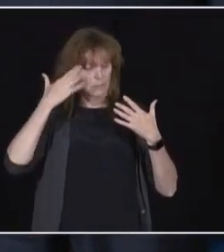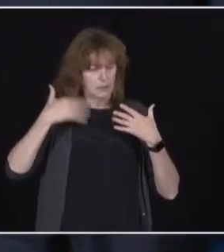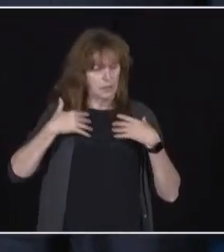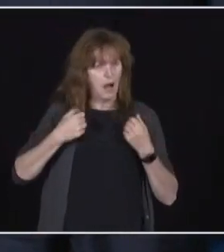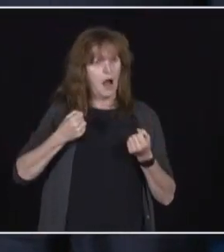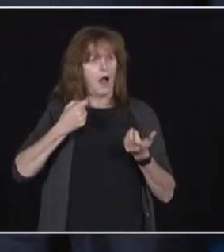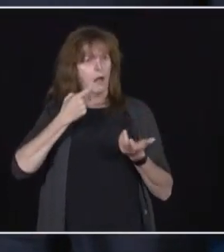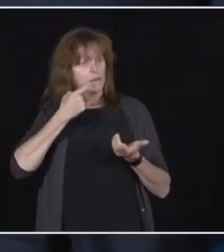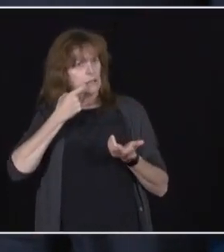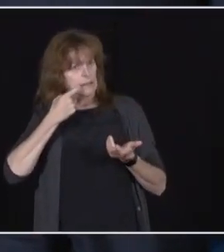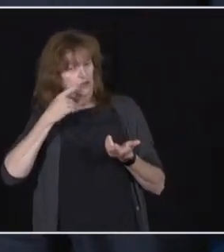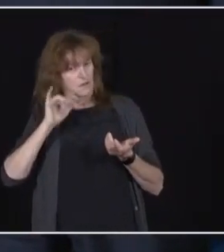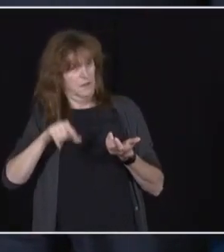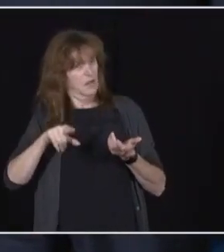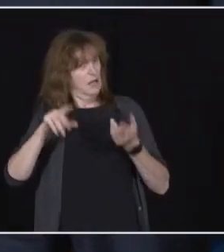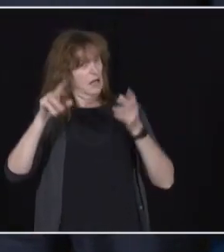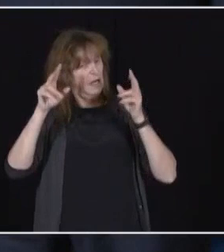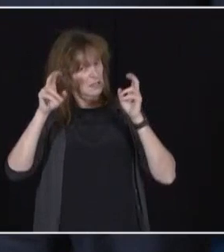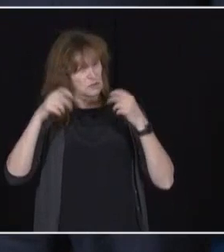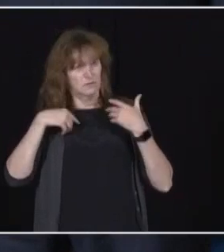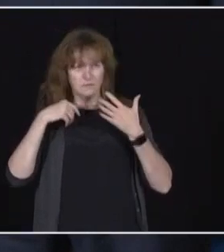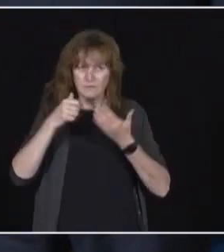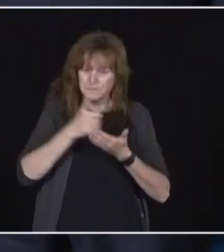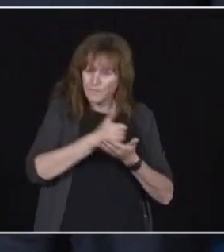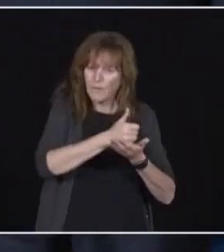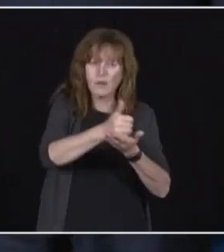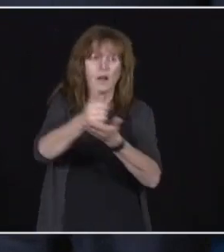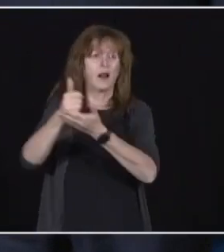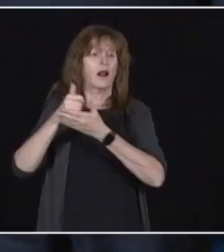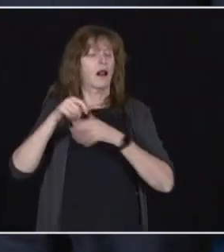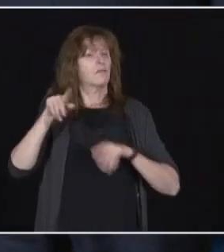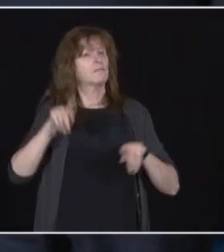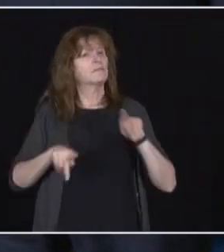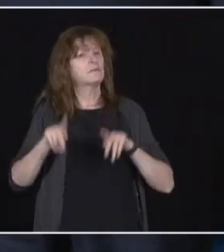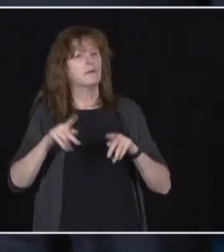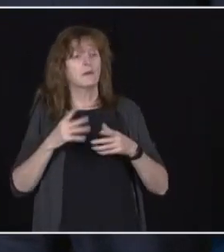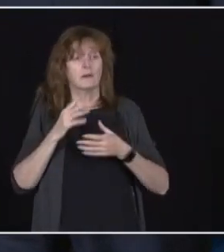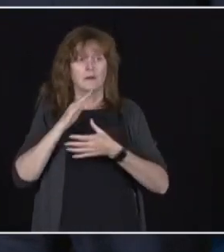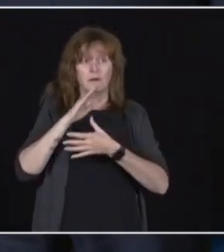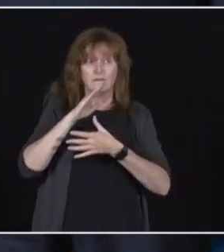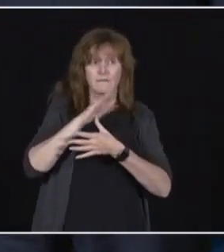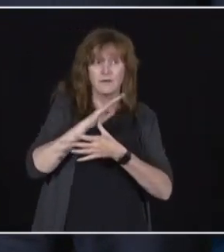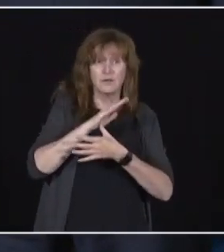This is still a significant concern. Mental health and addiction issues. We want to make sure that we can help people.